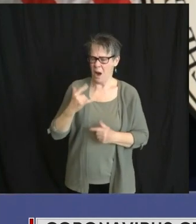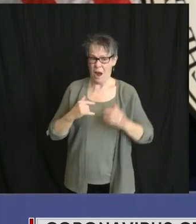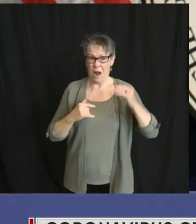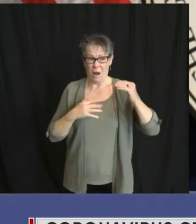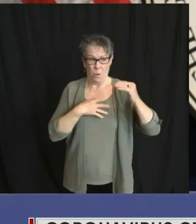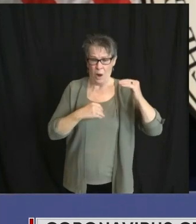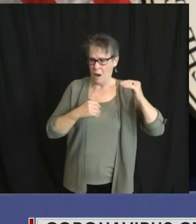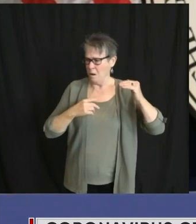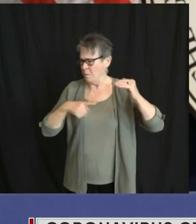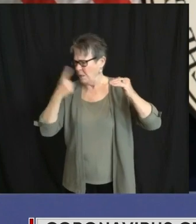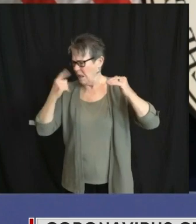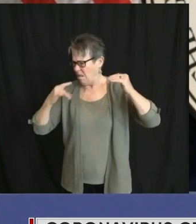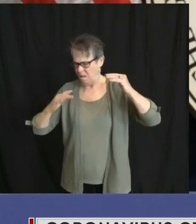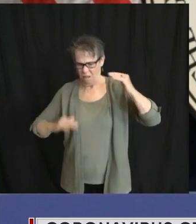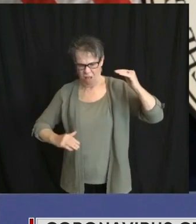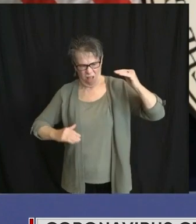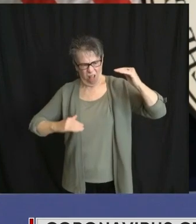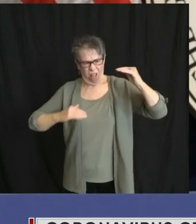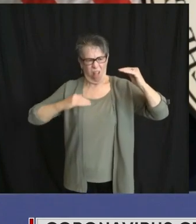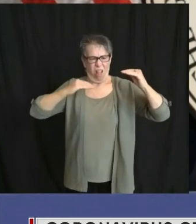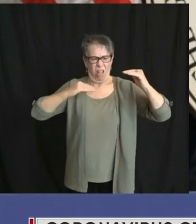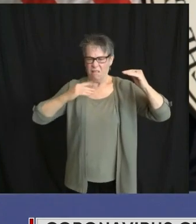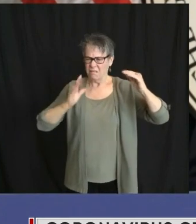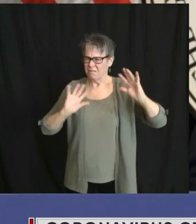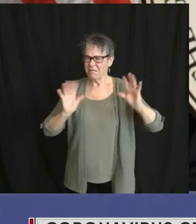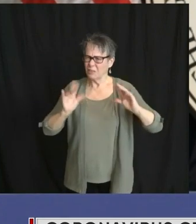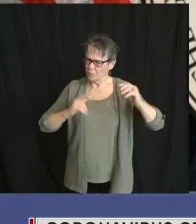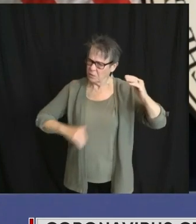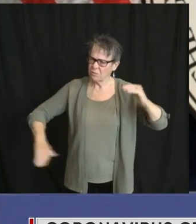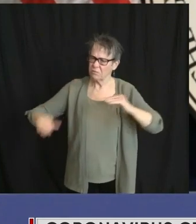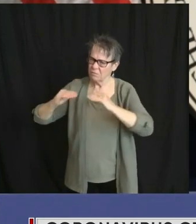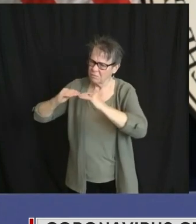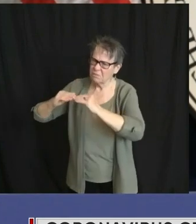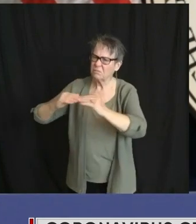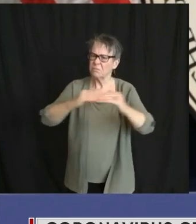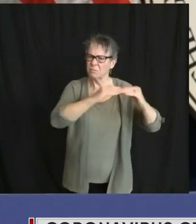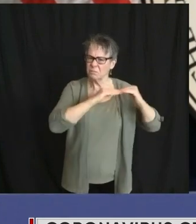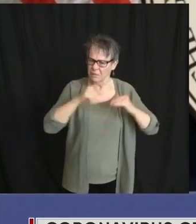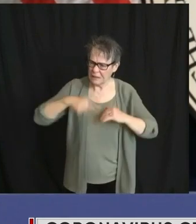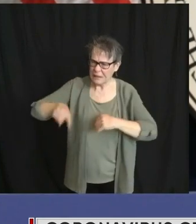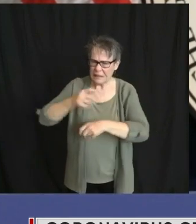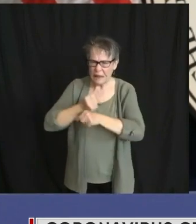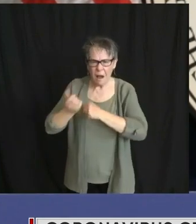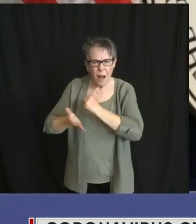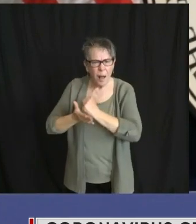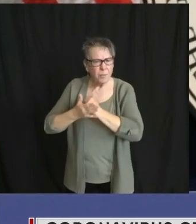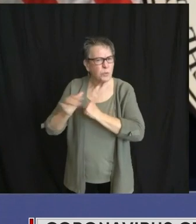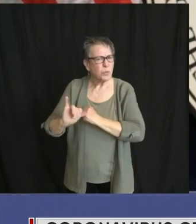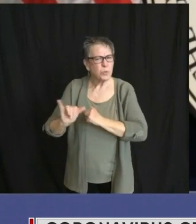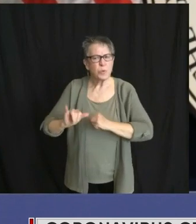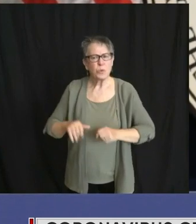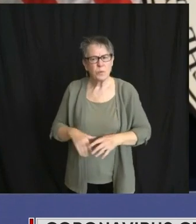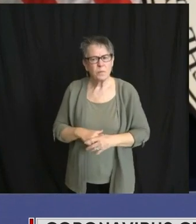DISPARITY AS IT RELATES TO COMMUNITIES OF COLOR. SO, THAT WAS A GOOD DISCUSSION.